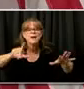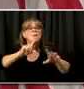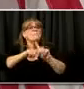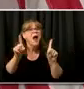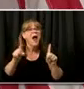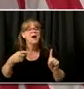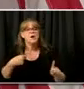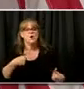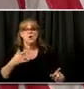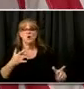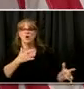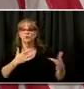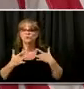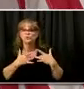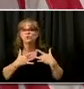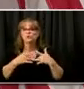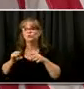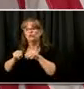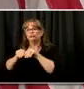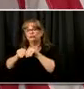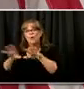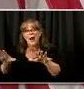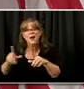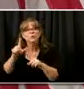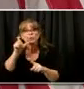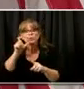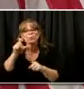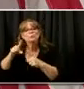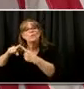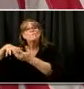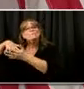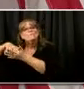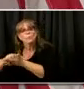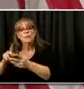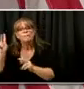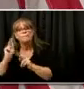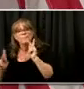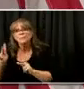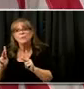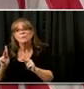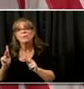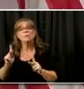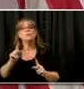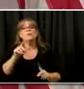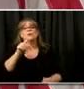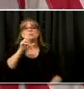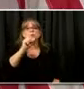including both in the university community meaning maintenance staff faculty and others and also uh